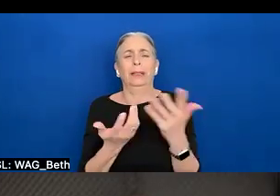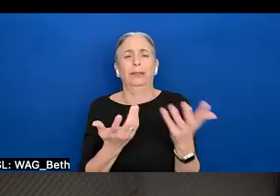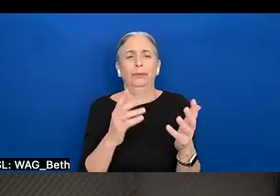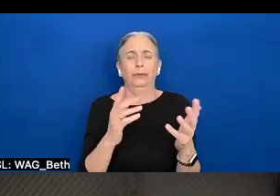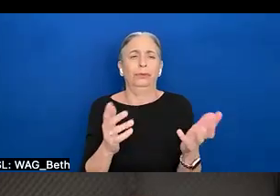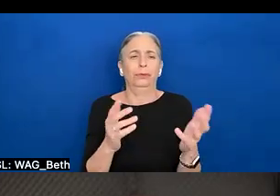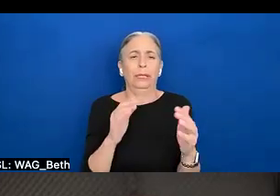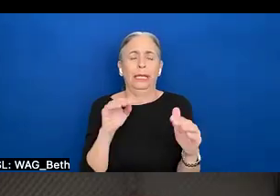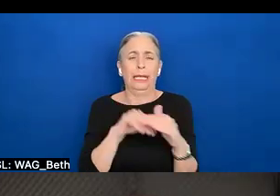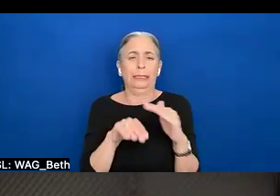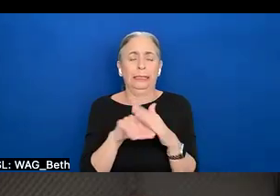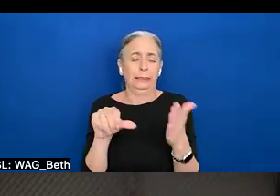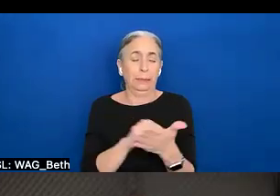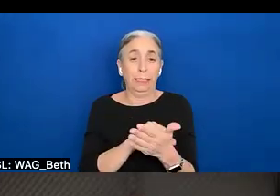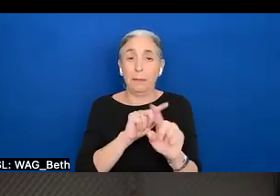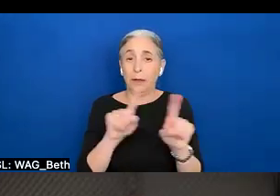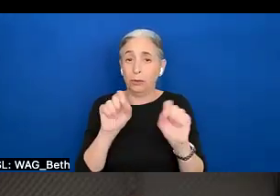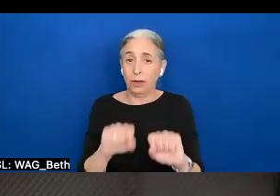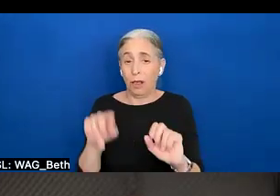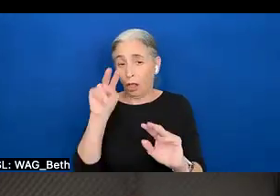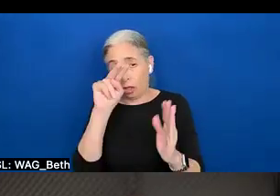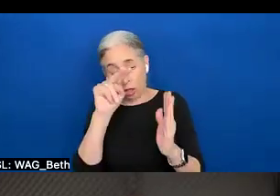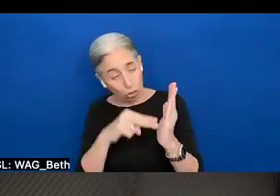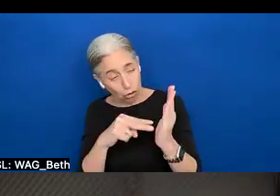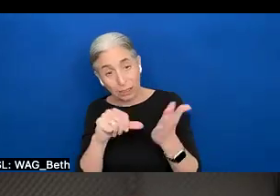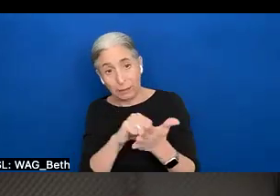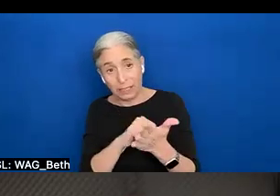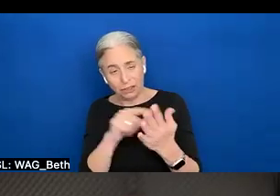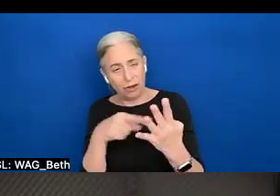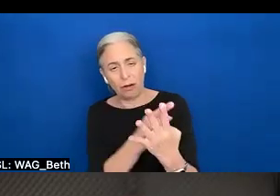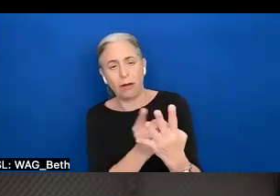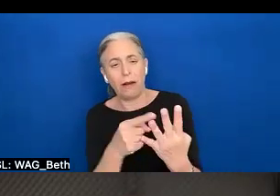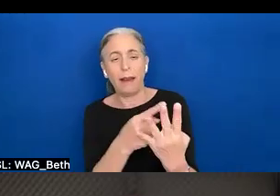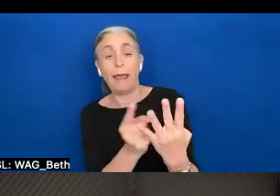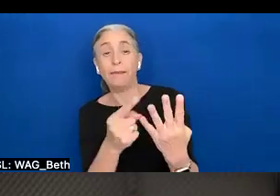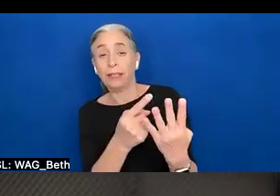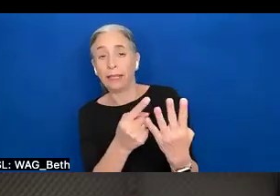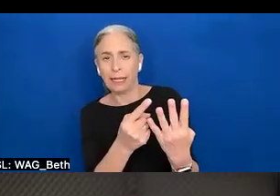You can look at the page, or you can navigate in the